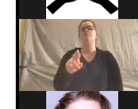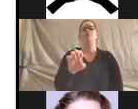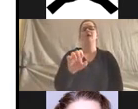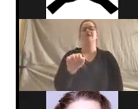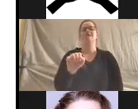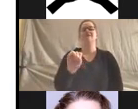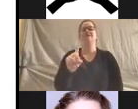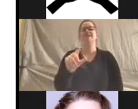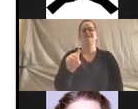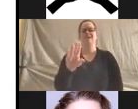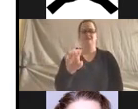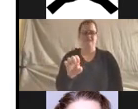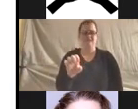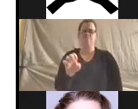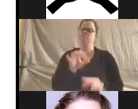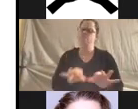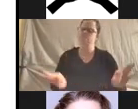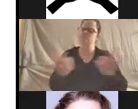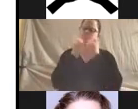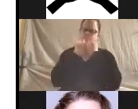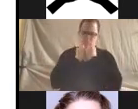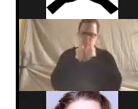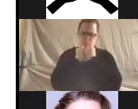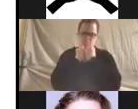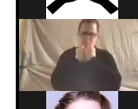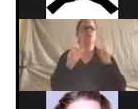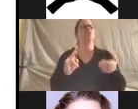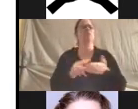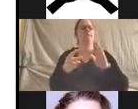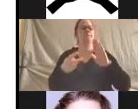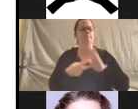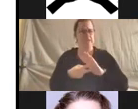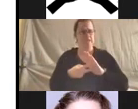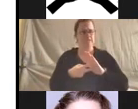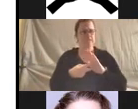So, precedence, basically means that in some other law